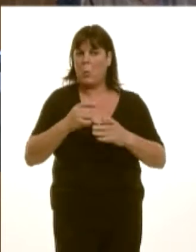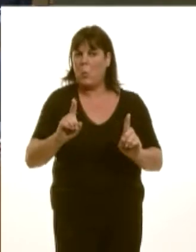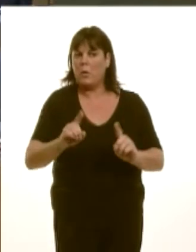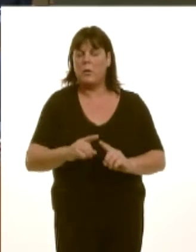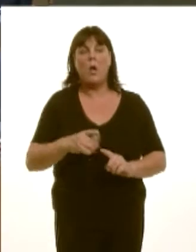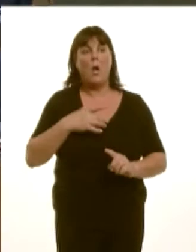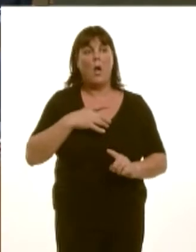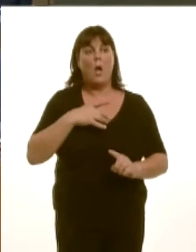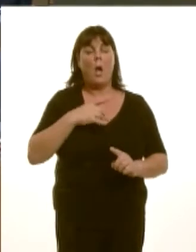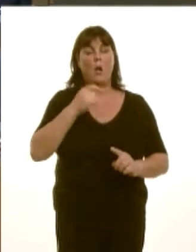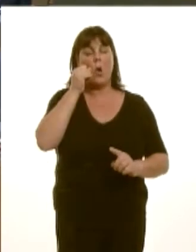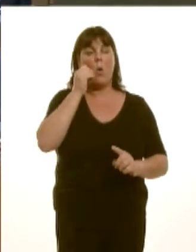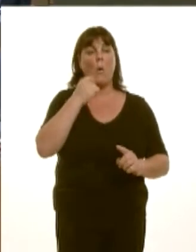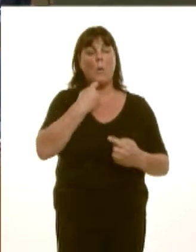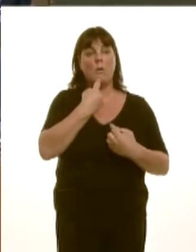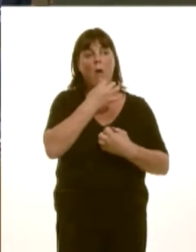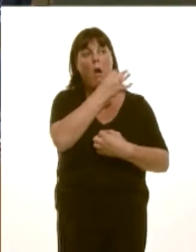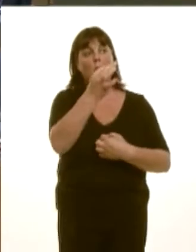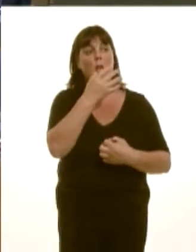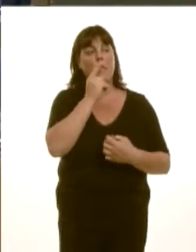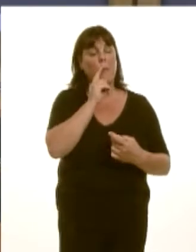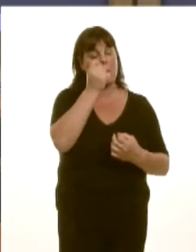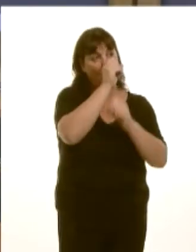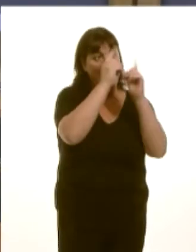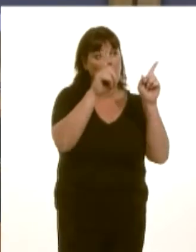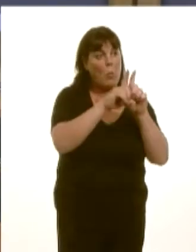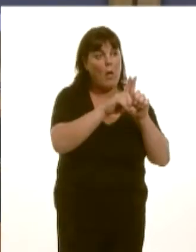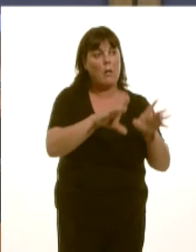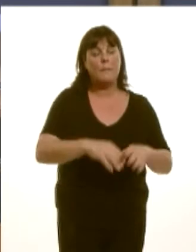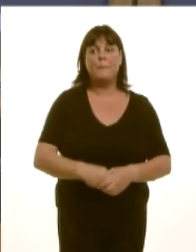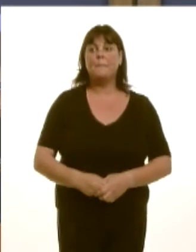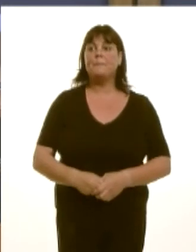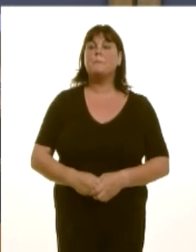Mark Isherwood: Earlier this month, I chaired a meeting of the cross-party group on disability